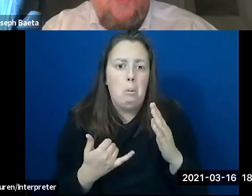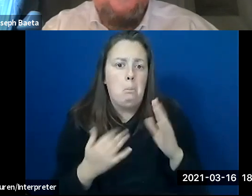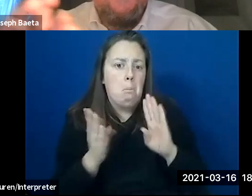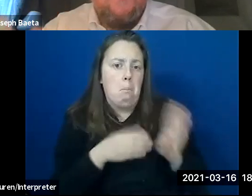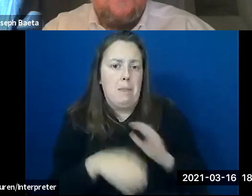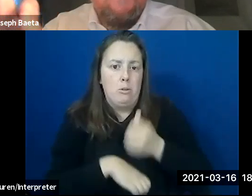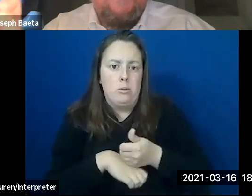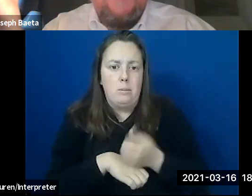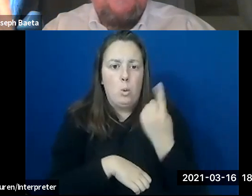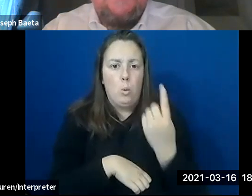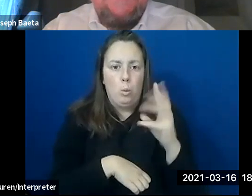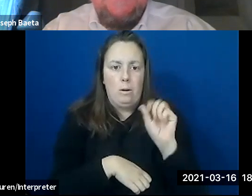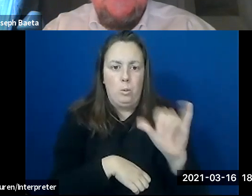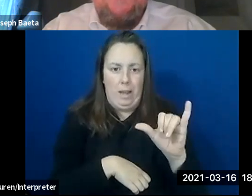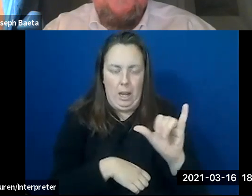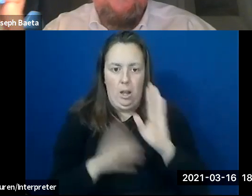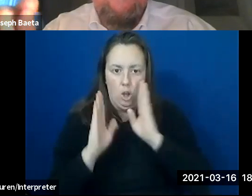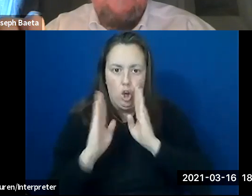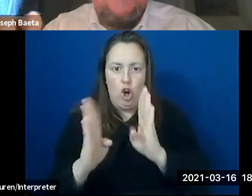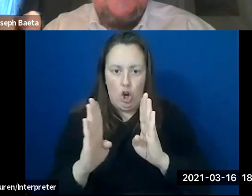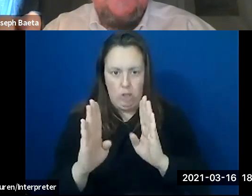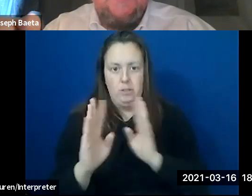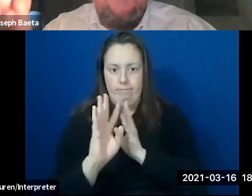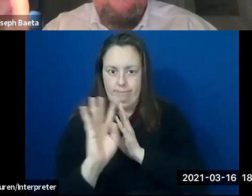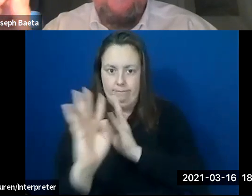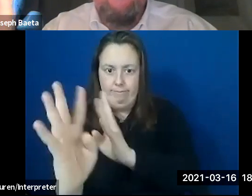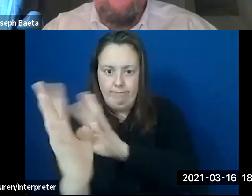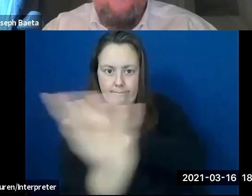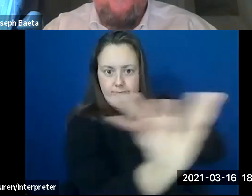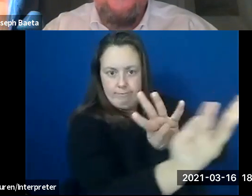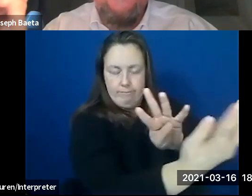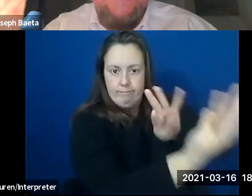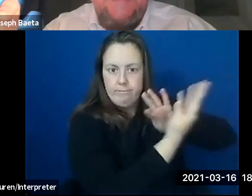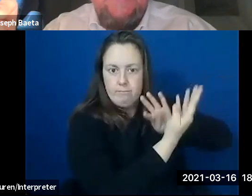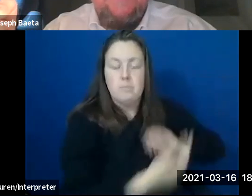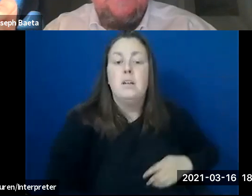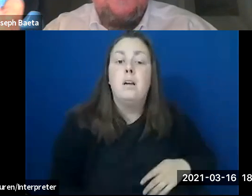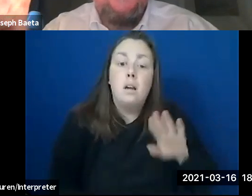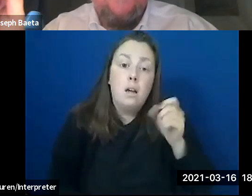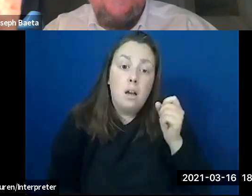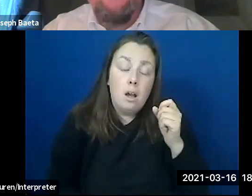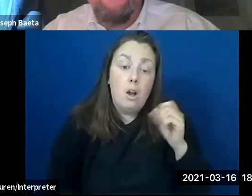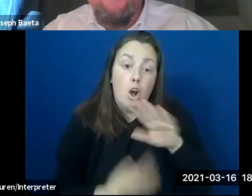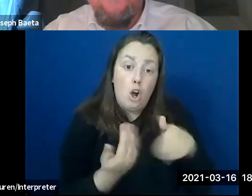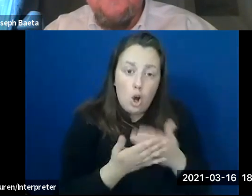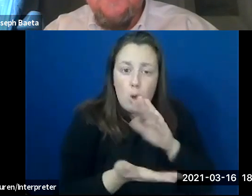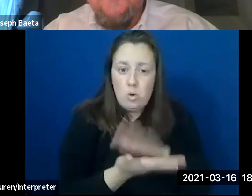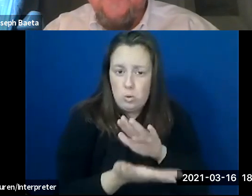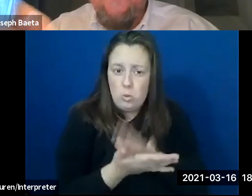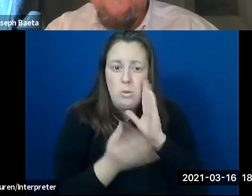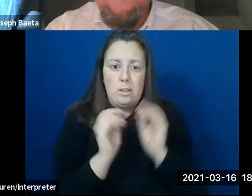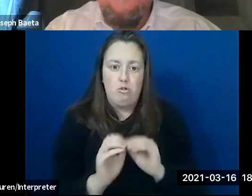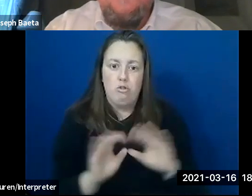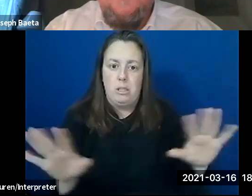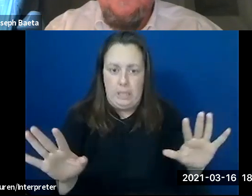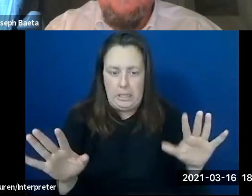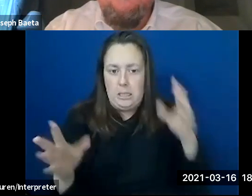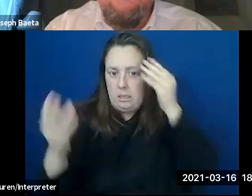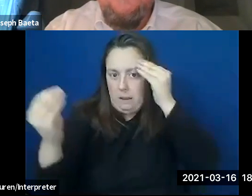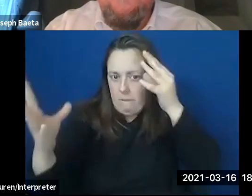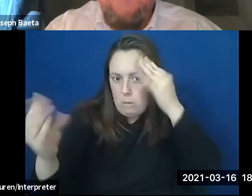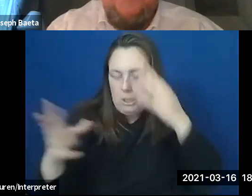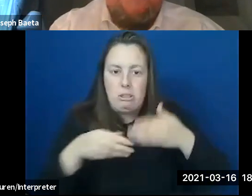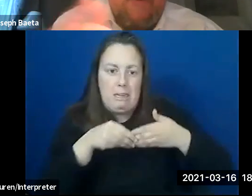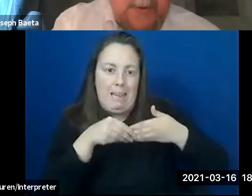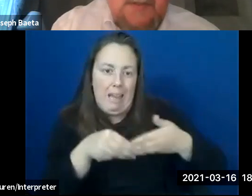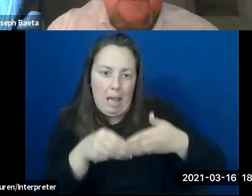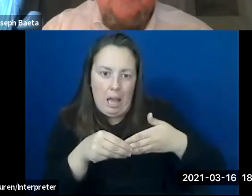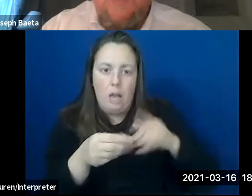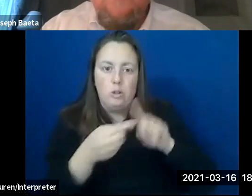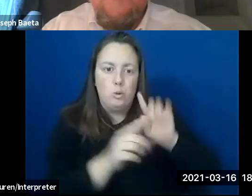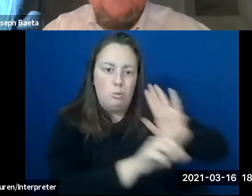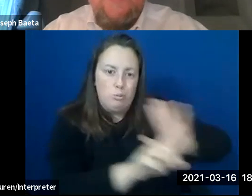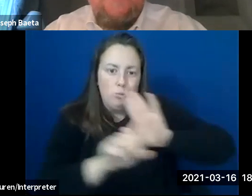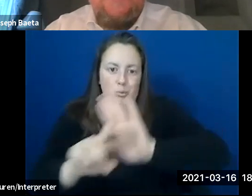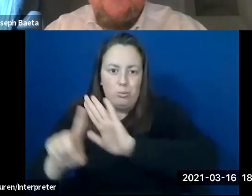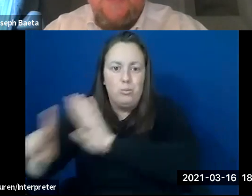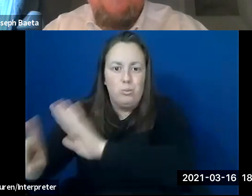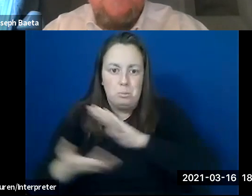Joseph Baeta: All schools will be releasing two families their own guide to their school, so I know that the my symbols that are wrong with me they each have.